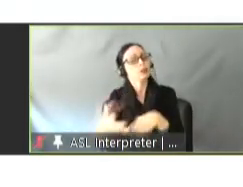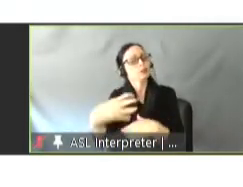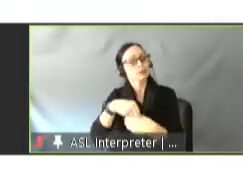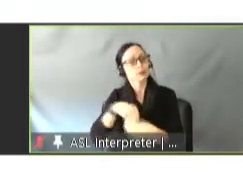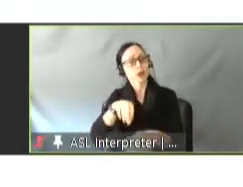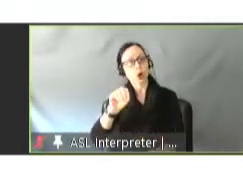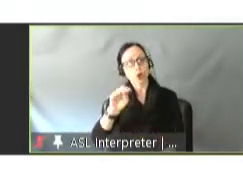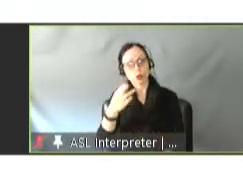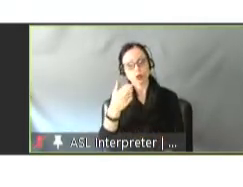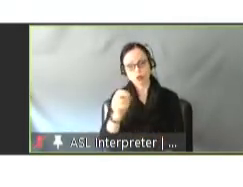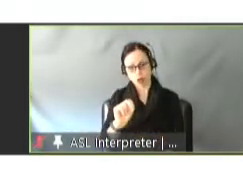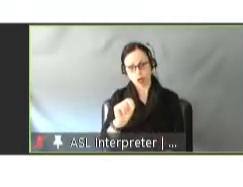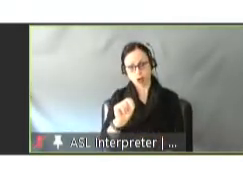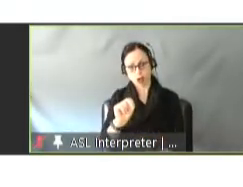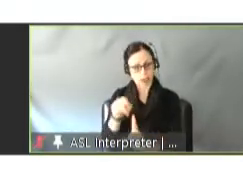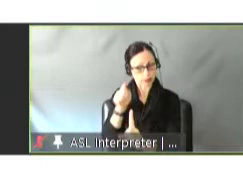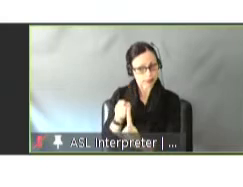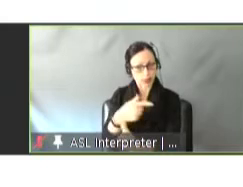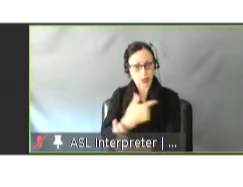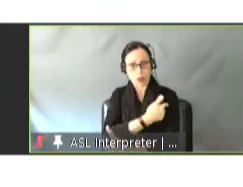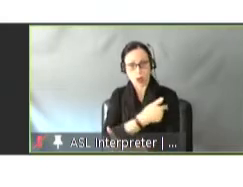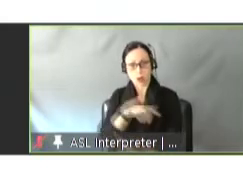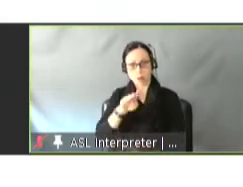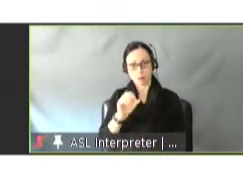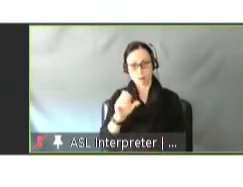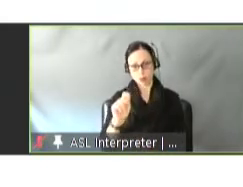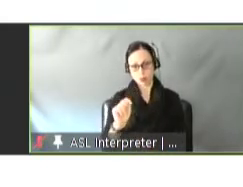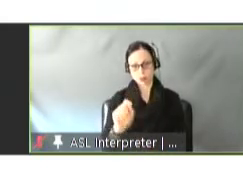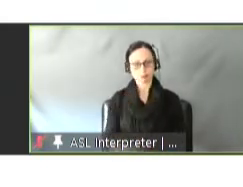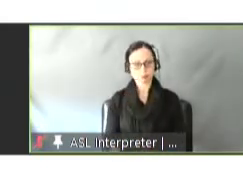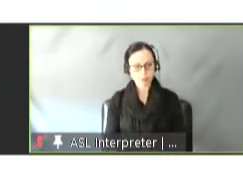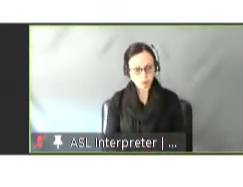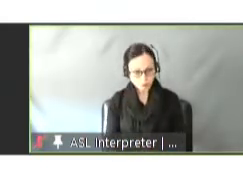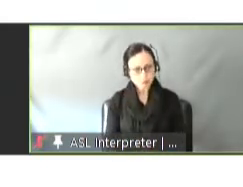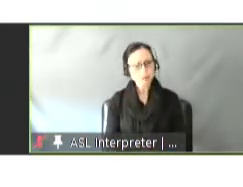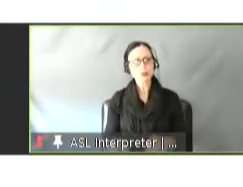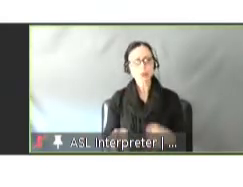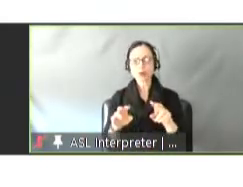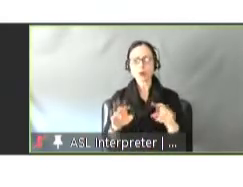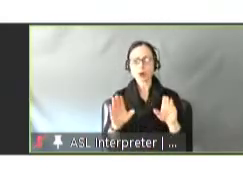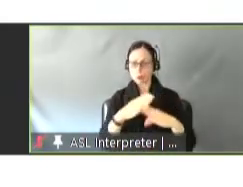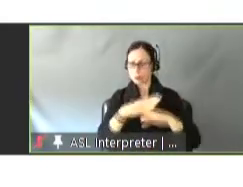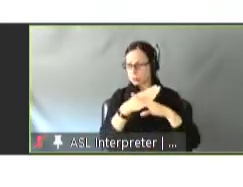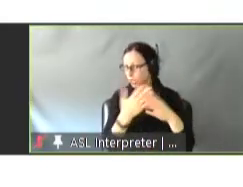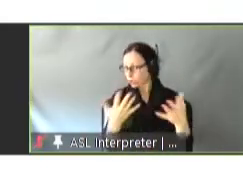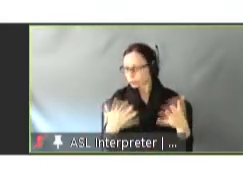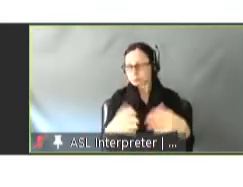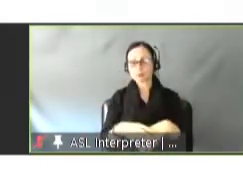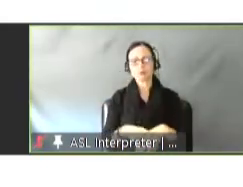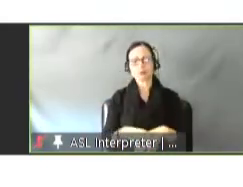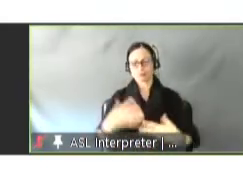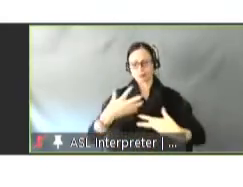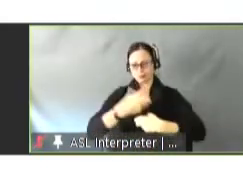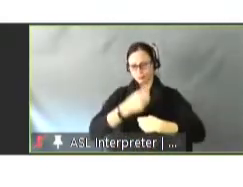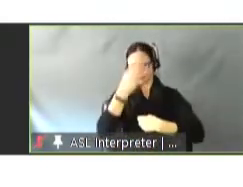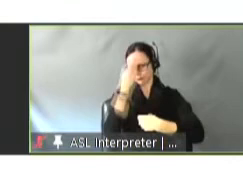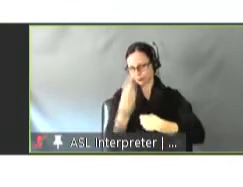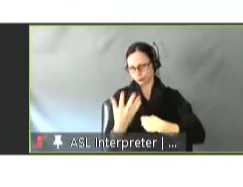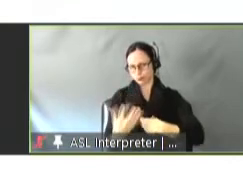Next. And so, we look at protection, and the short of this is that following a boost in these